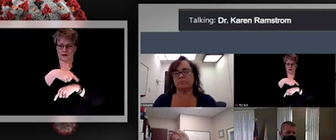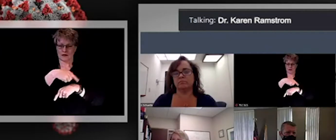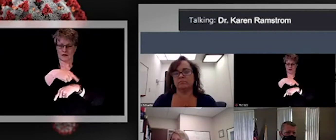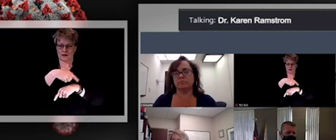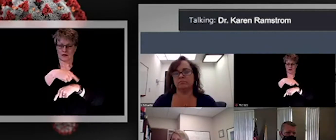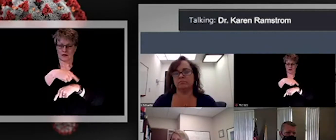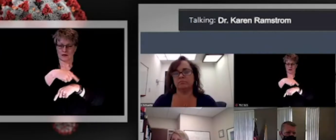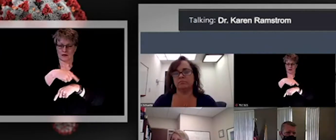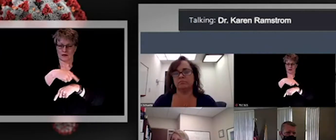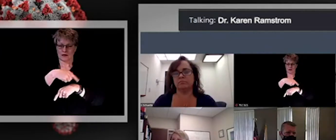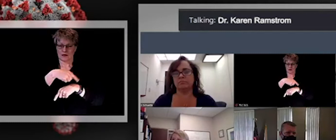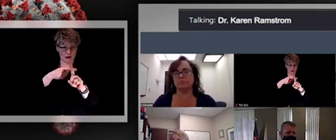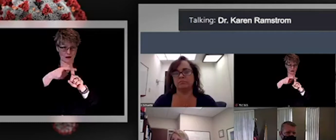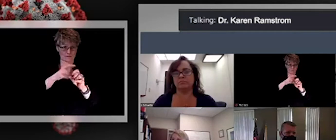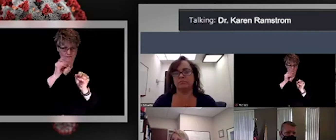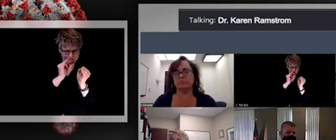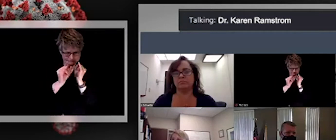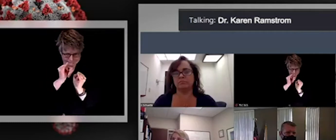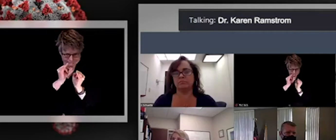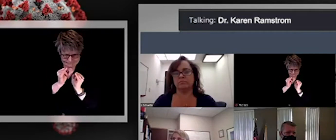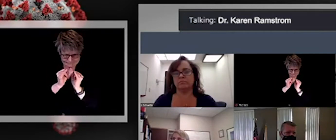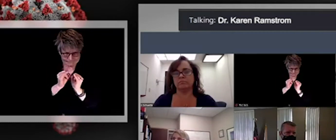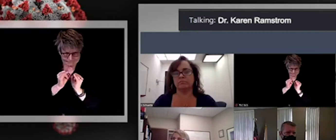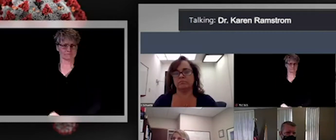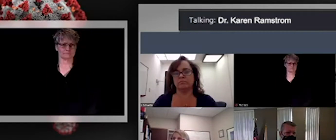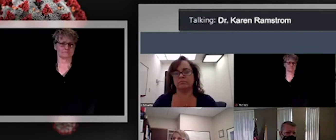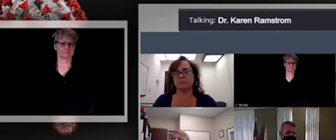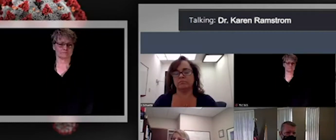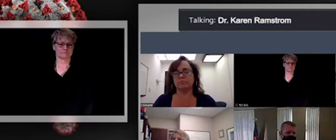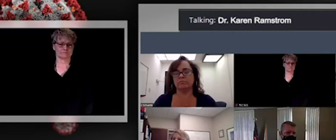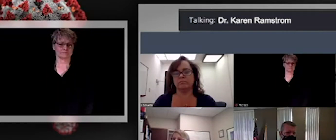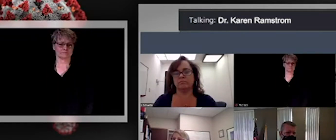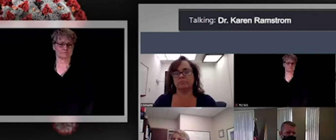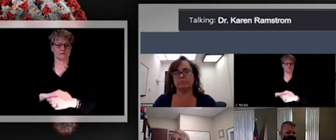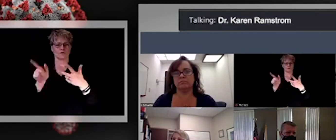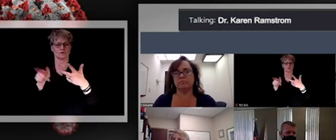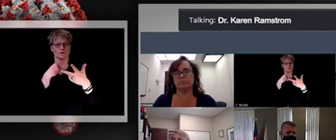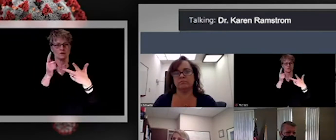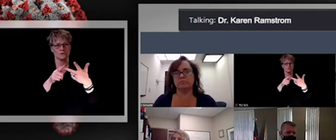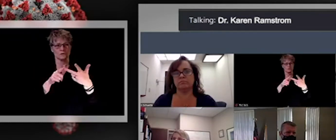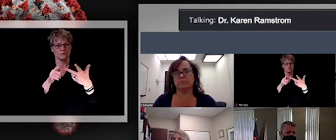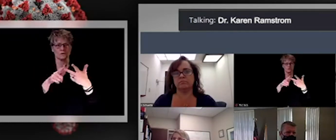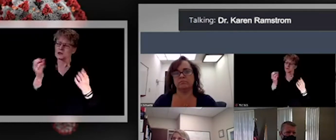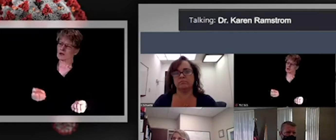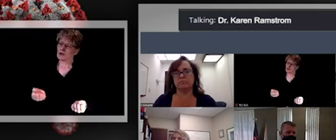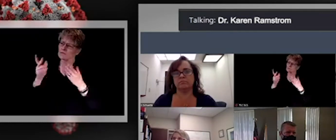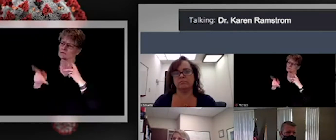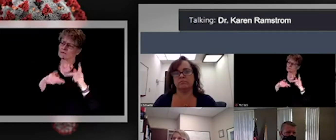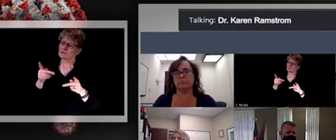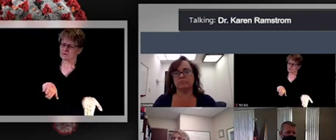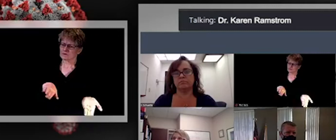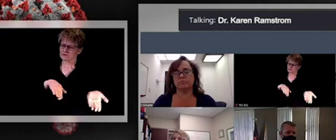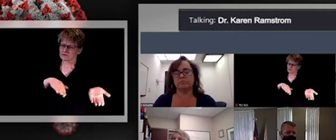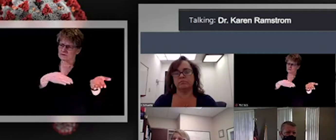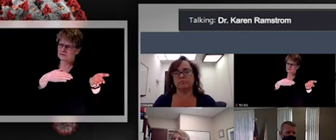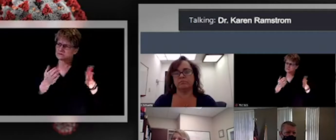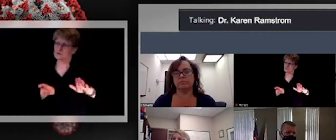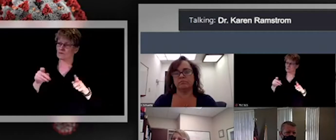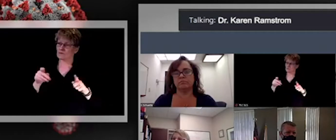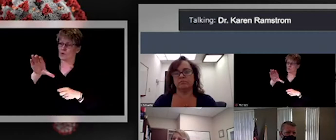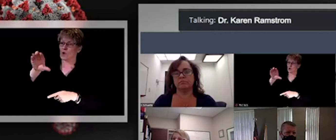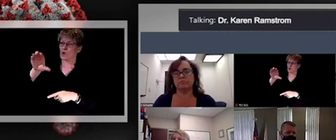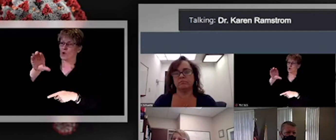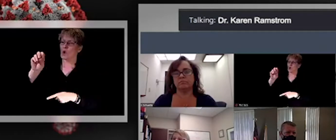many deaths from COVID-19 occur versus those with COVID-19?” So, how many died from COVID-19